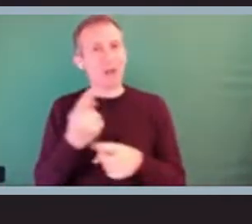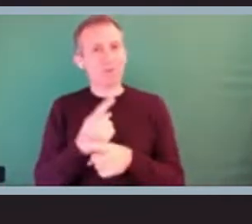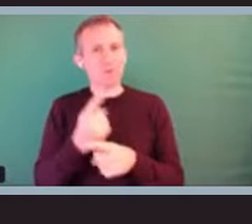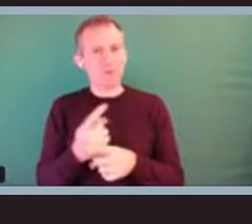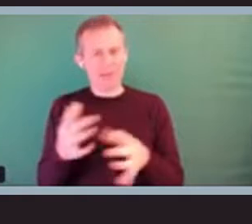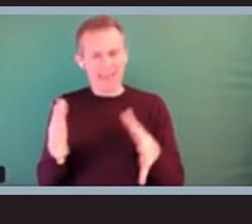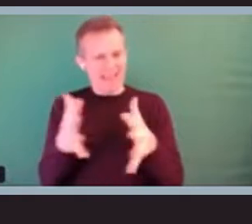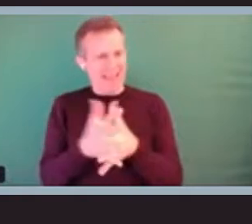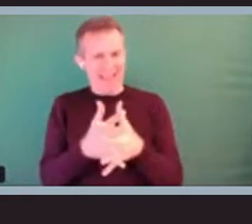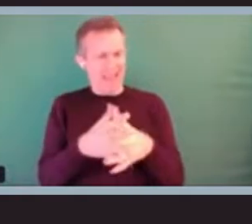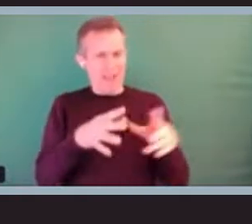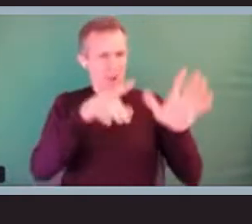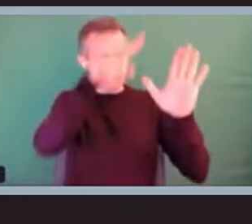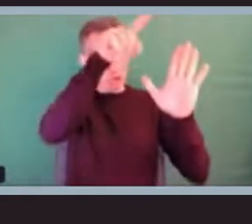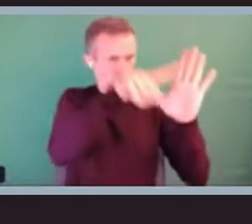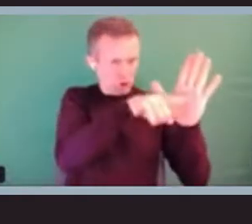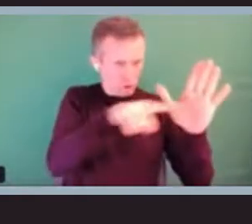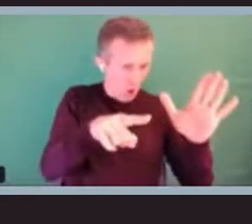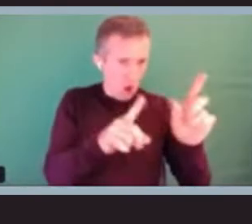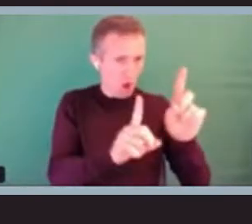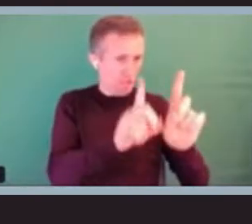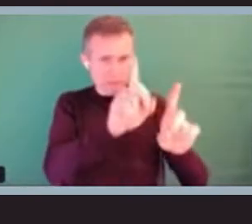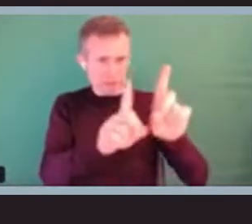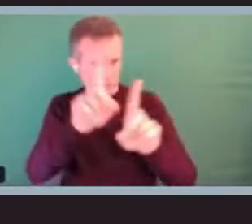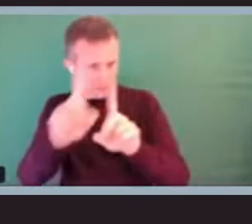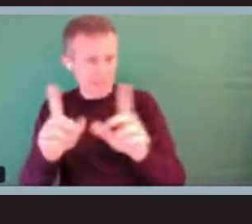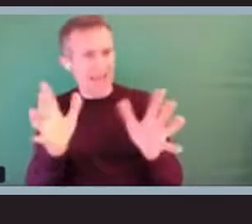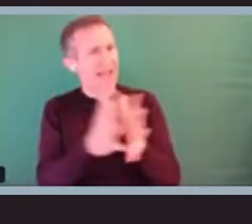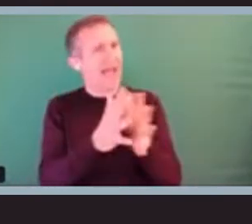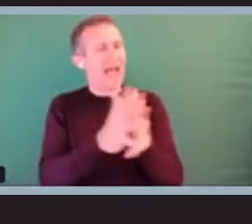How have I tried to demystify that process?